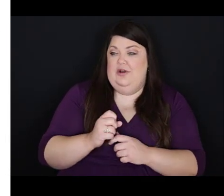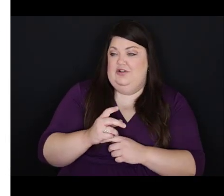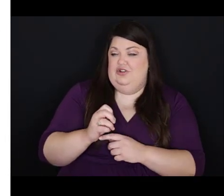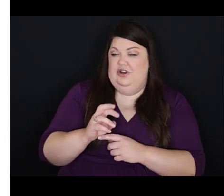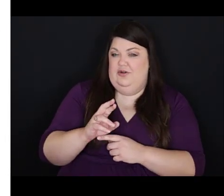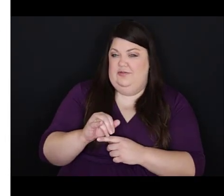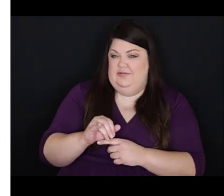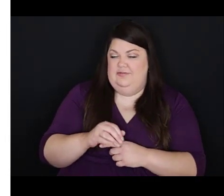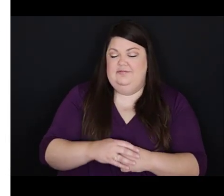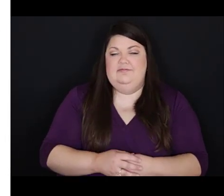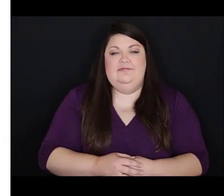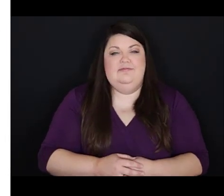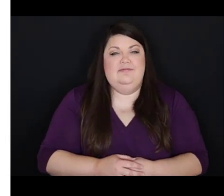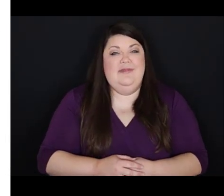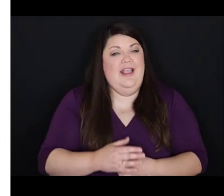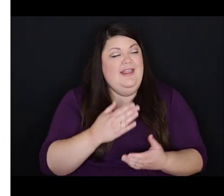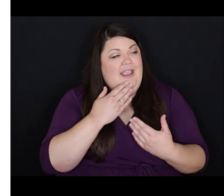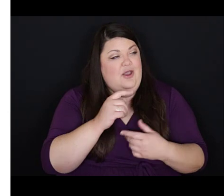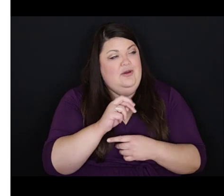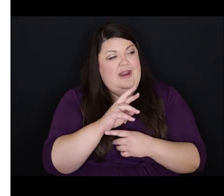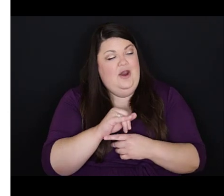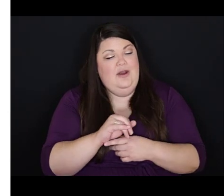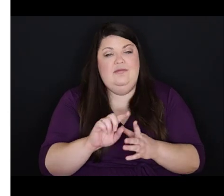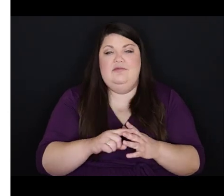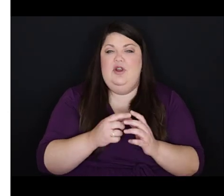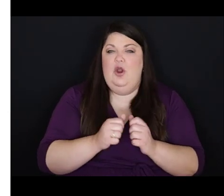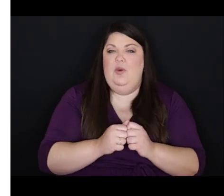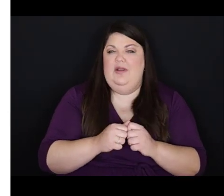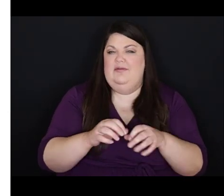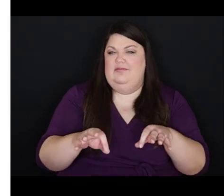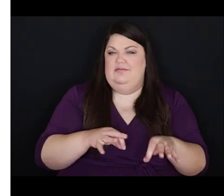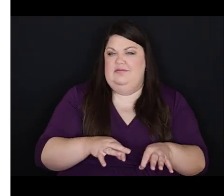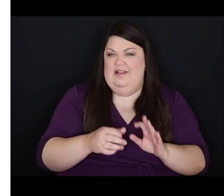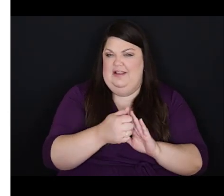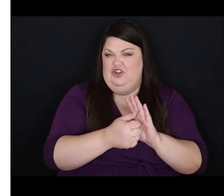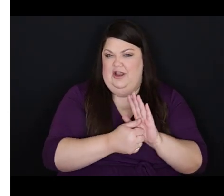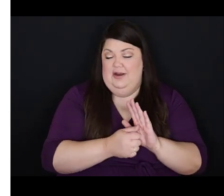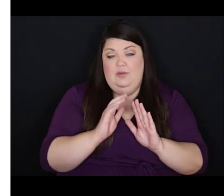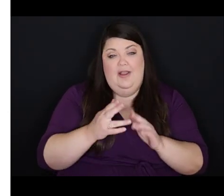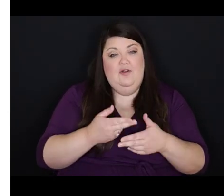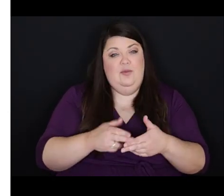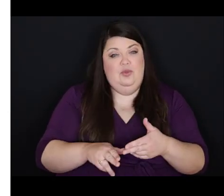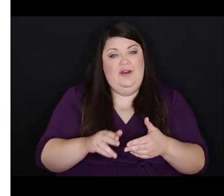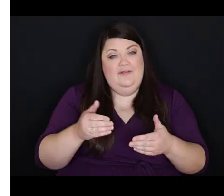Let’s begin by going over the training agenda. We will have a brief introduction and overview